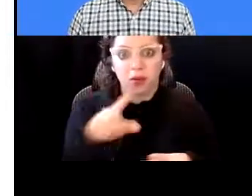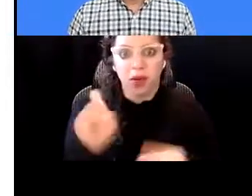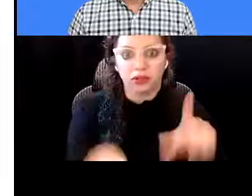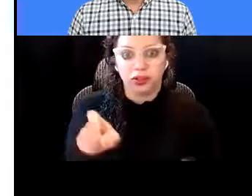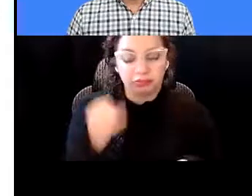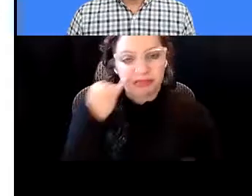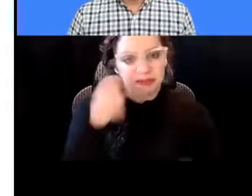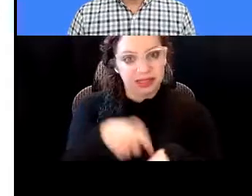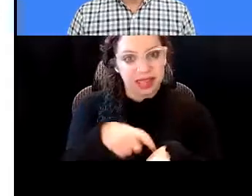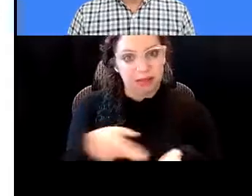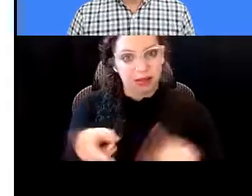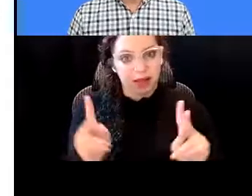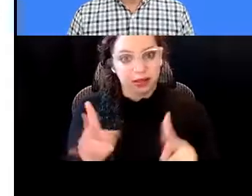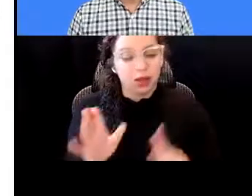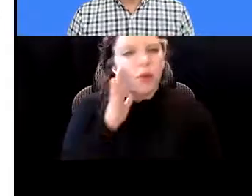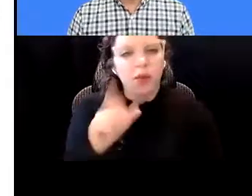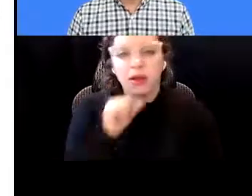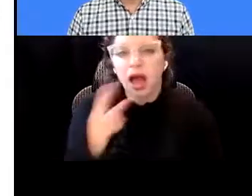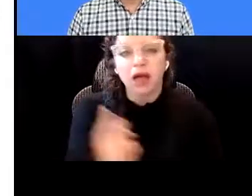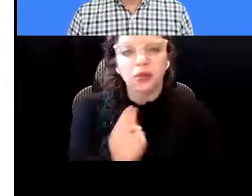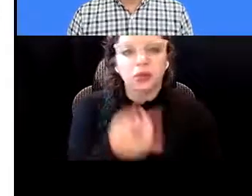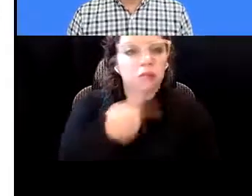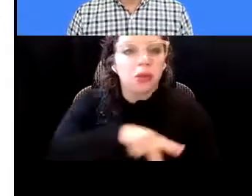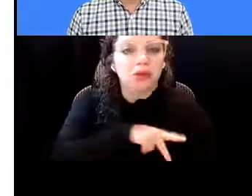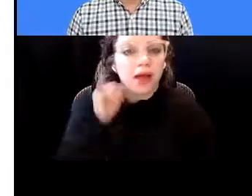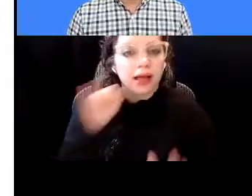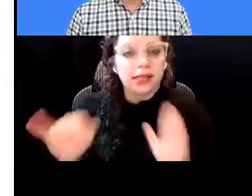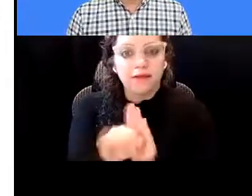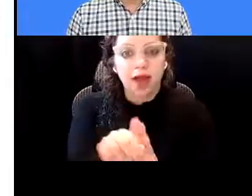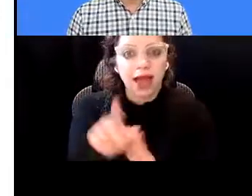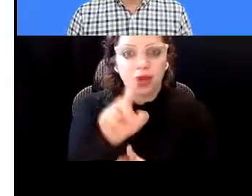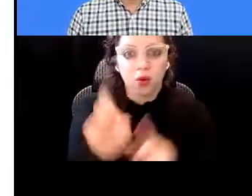We will not use personal identifying information when we pose the question to our speakers.